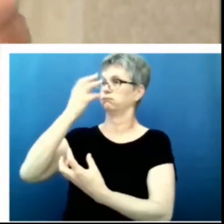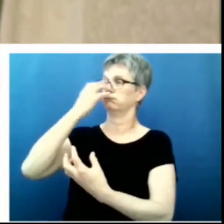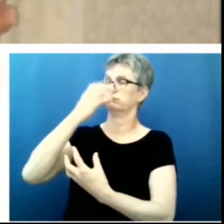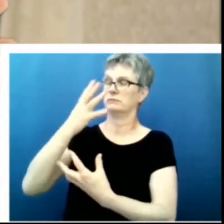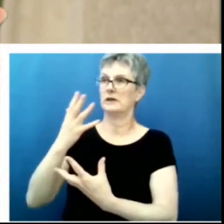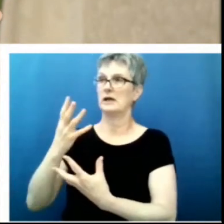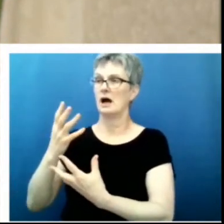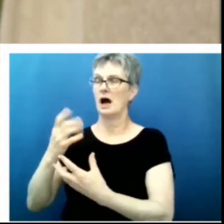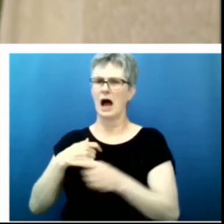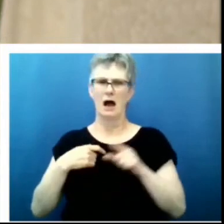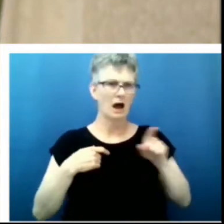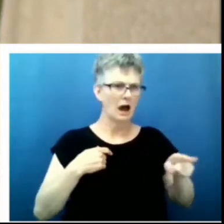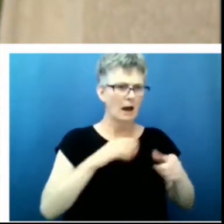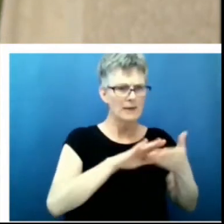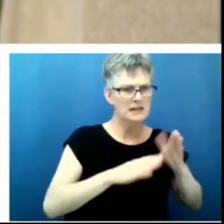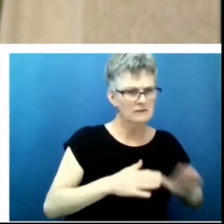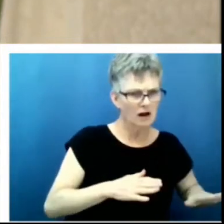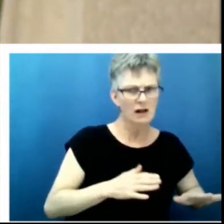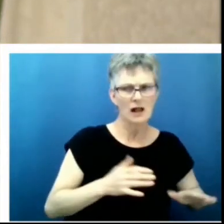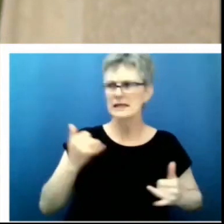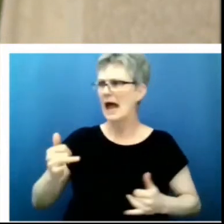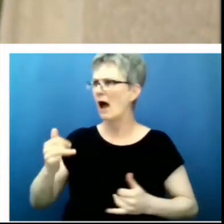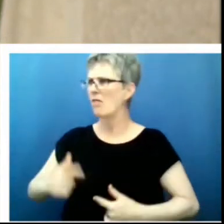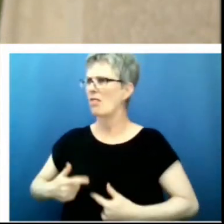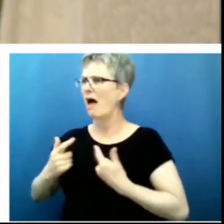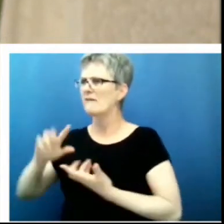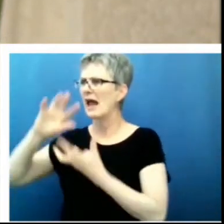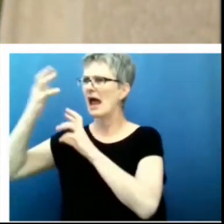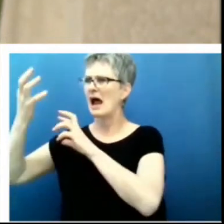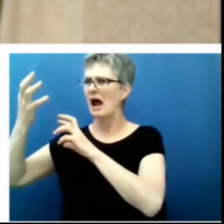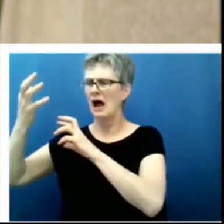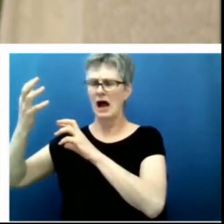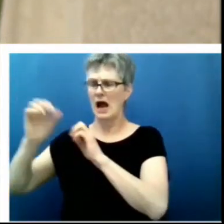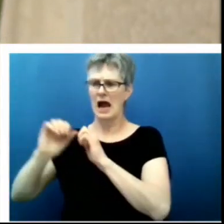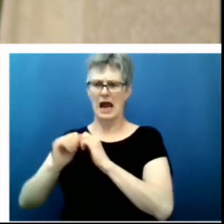How, how could I create peace in my day to day chaos?